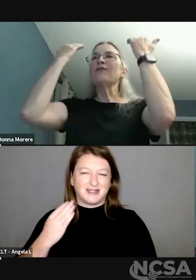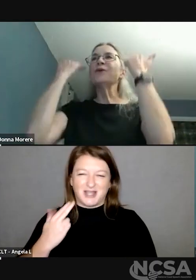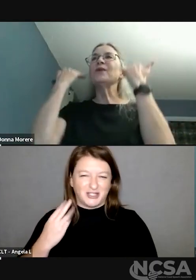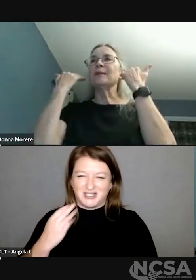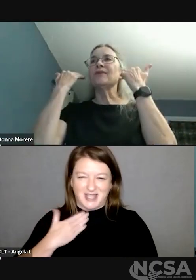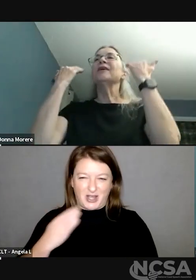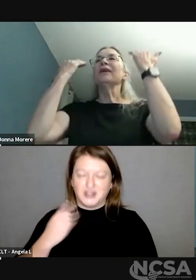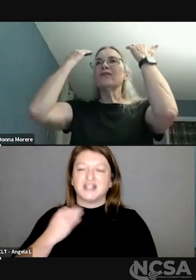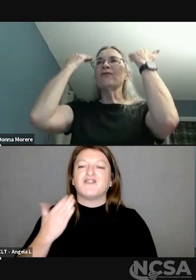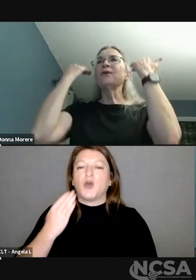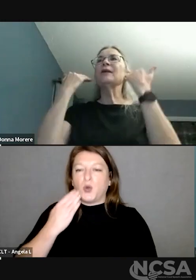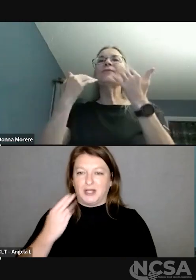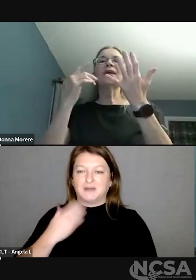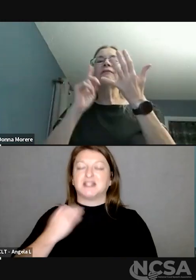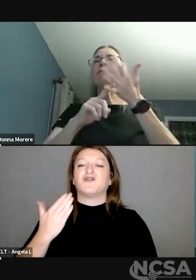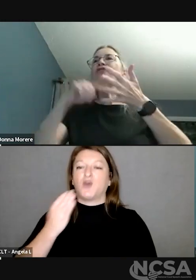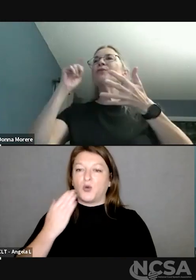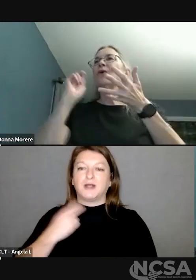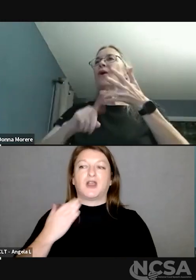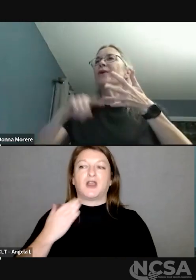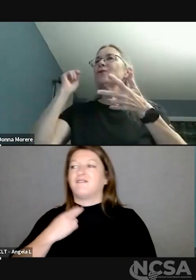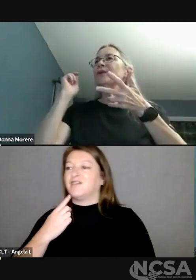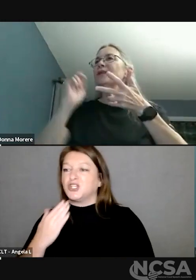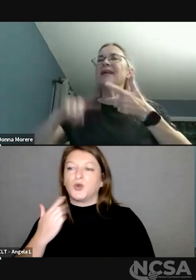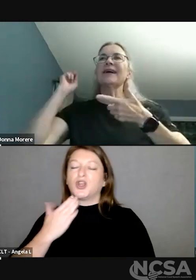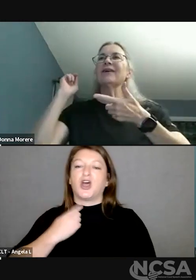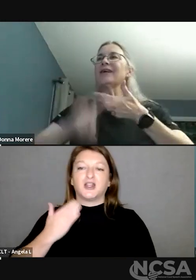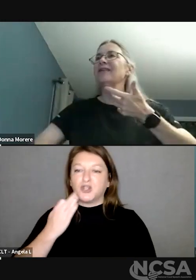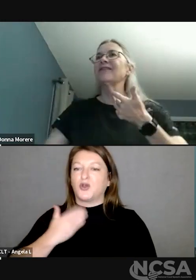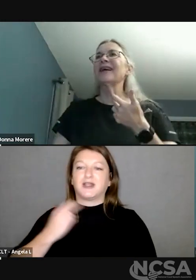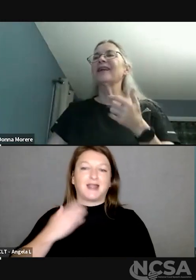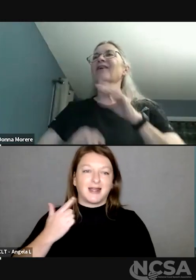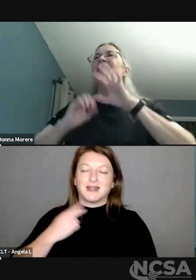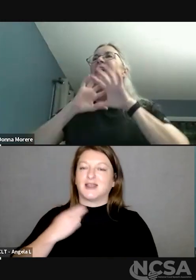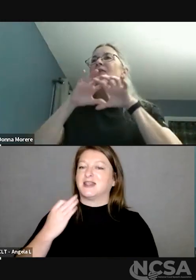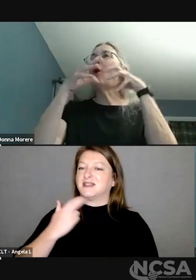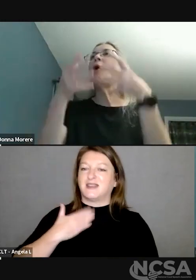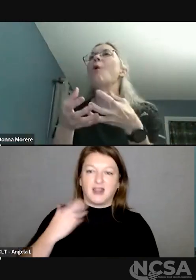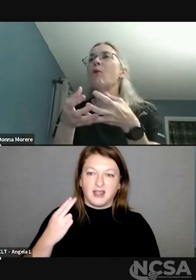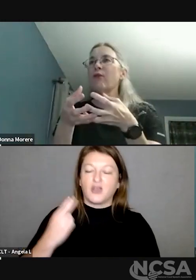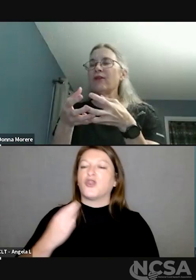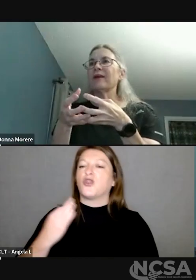it's phonemes that are visual auditory, tactile, kinesthetic, the whole thing.